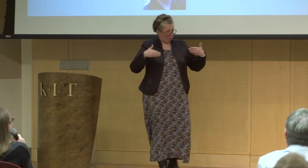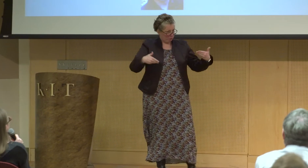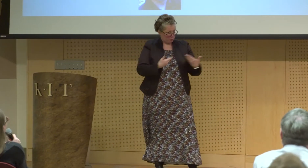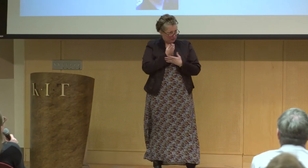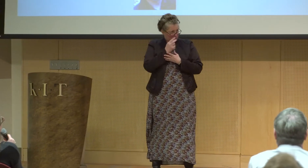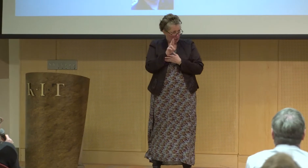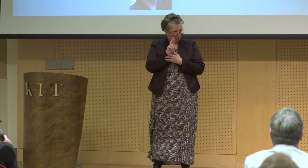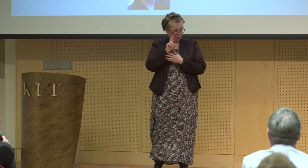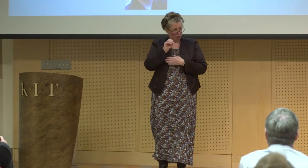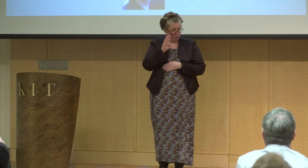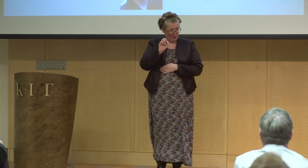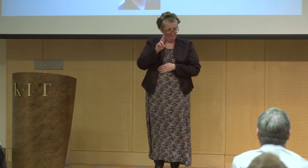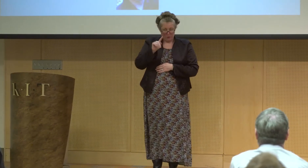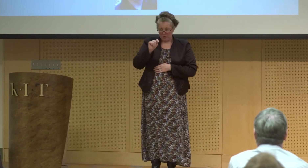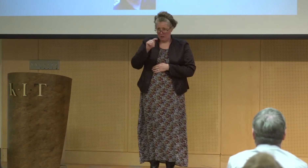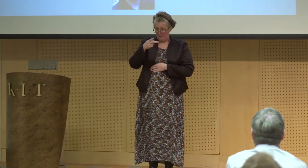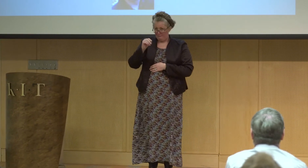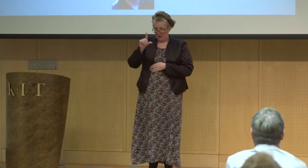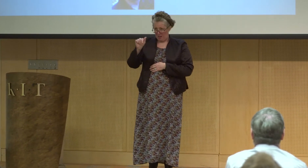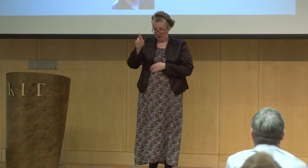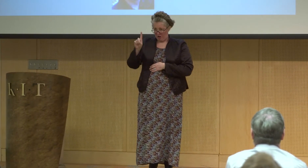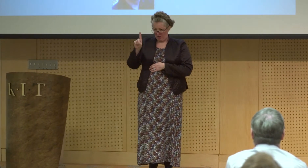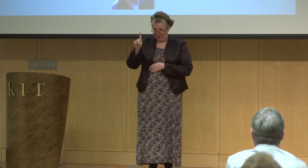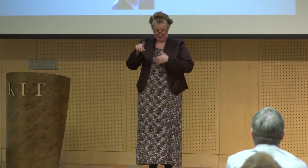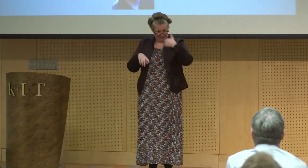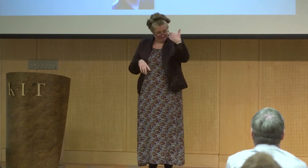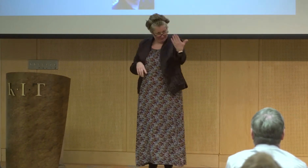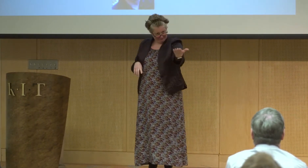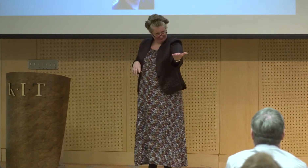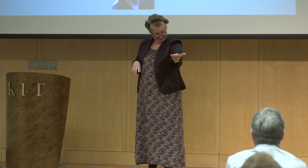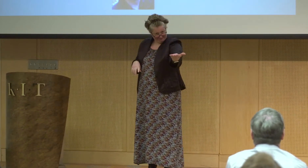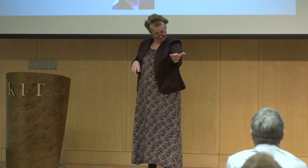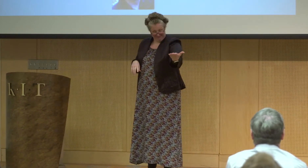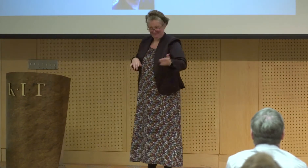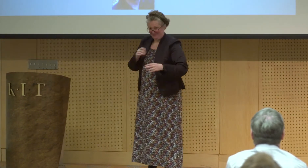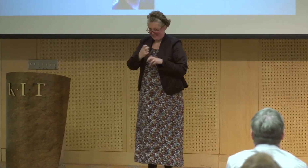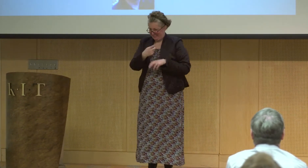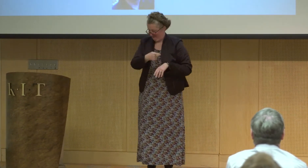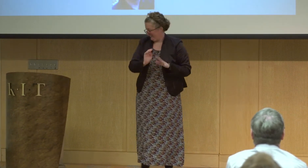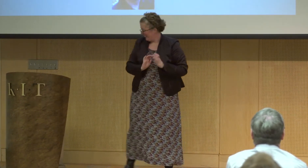Now I am very pleased to introduce Dr. Robert Pollard.